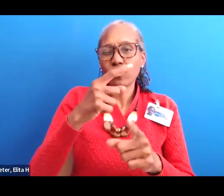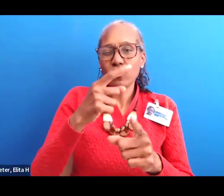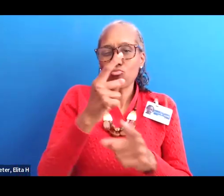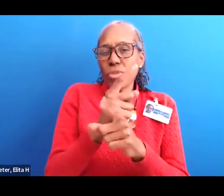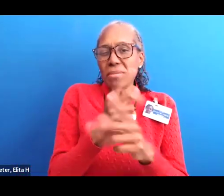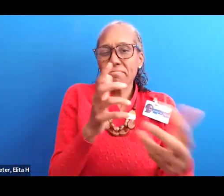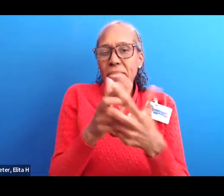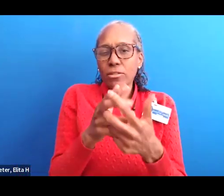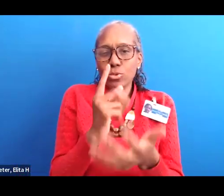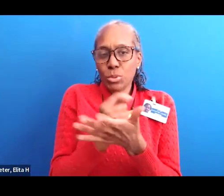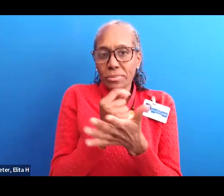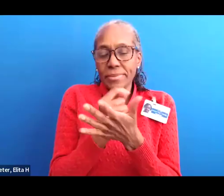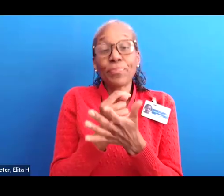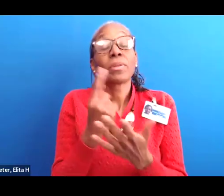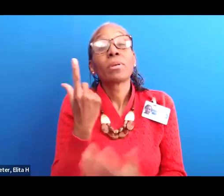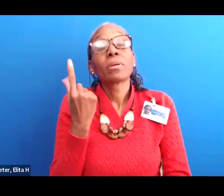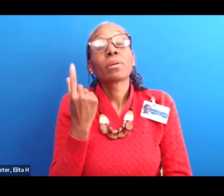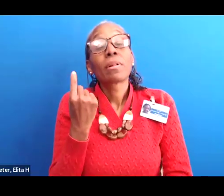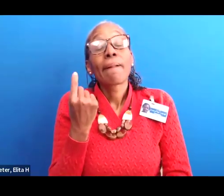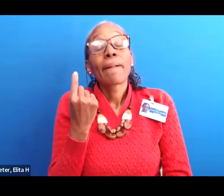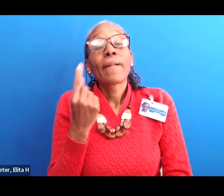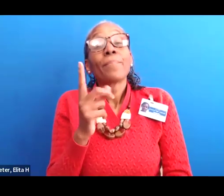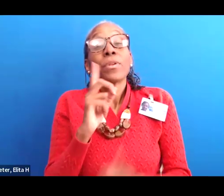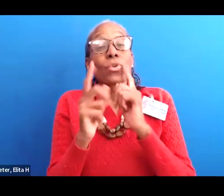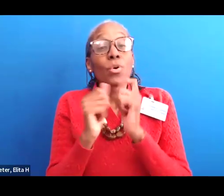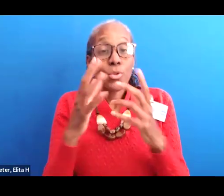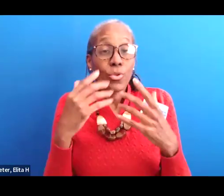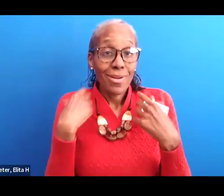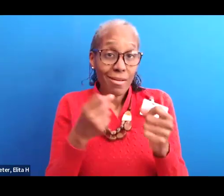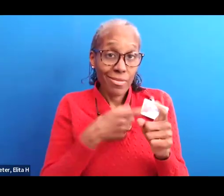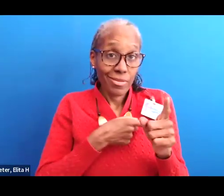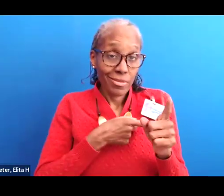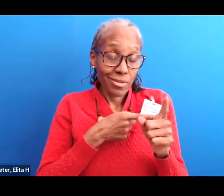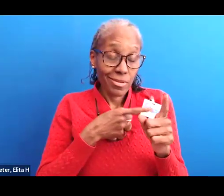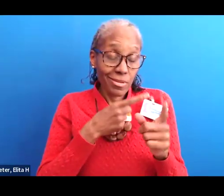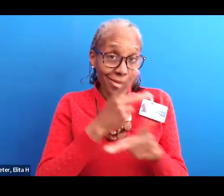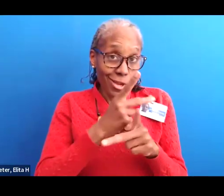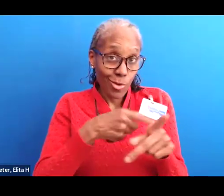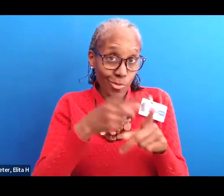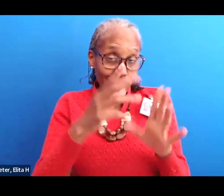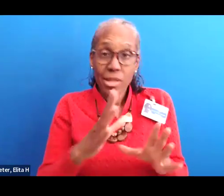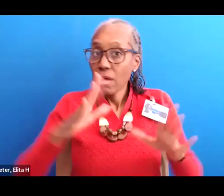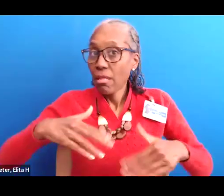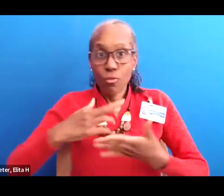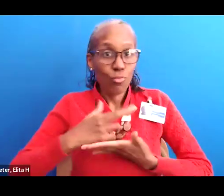You'll need to talk to your healthcare professional, if you haven't had rehab, you want to get some rehab.